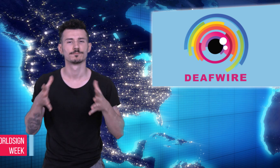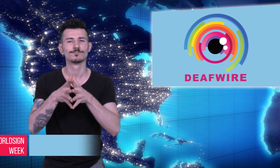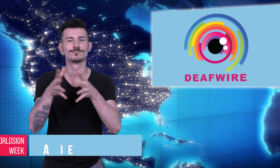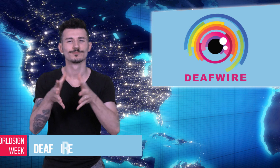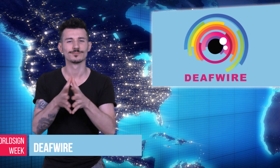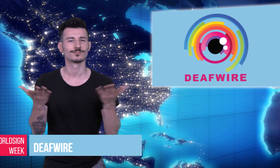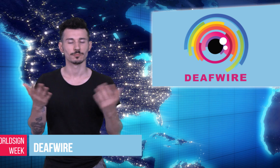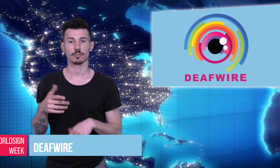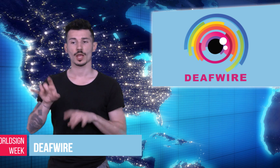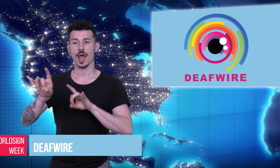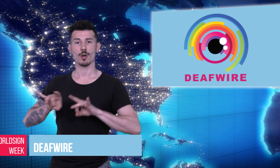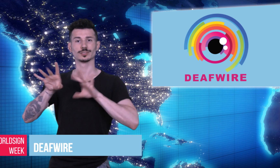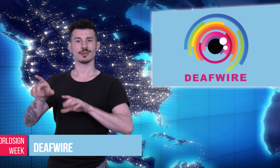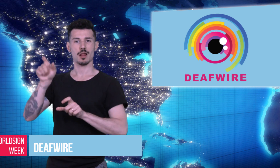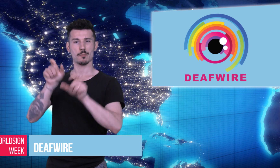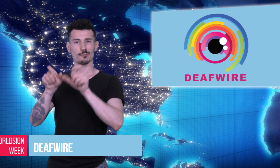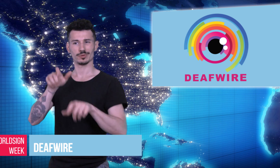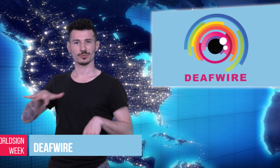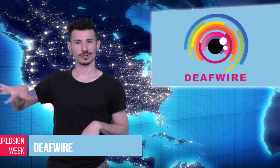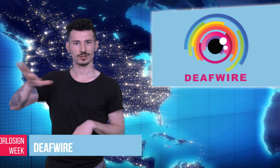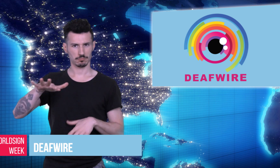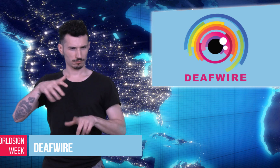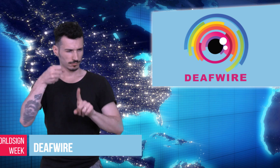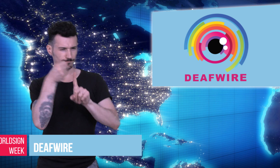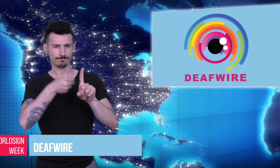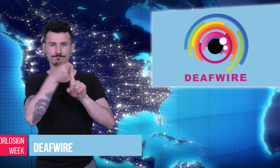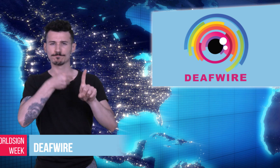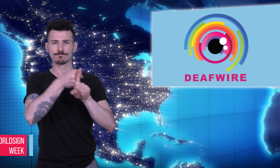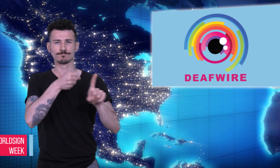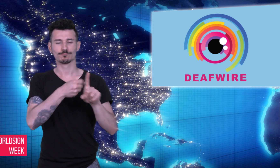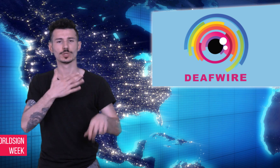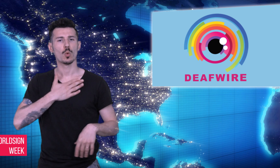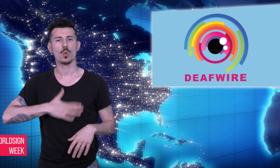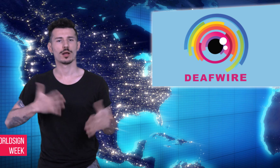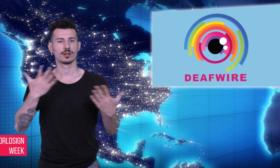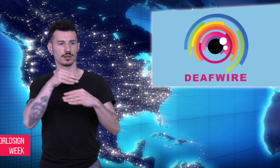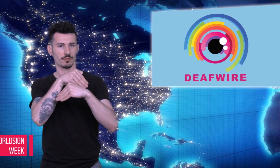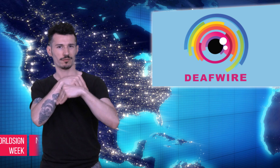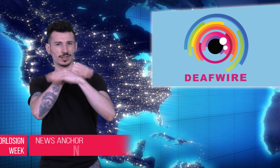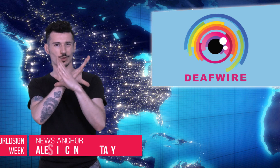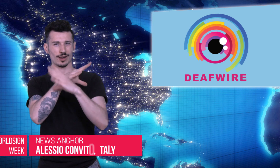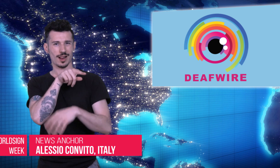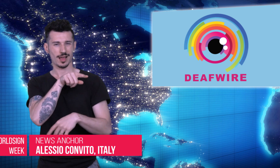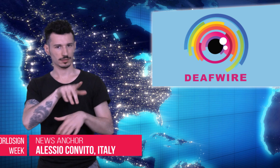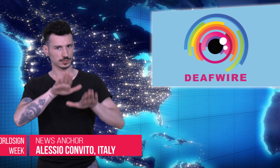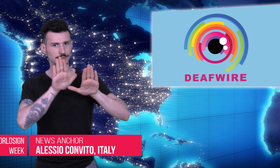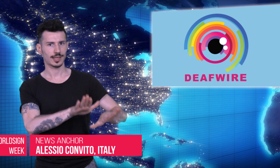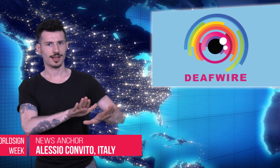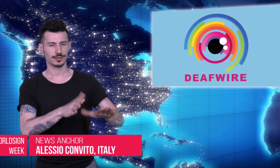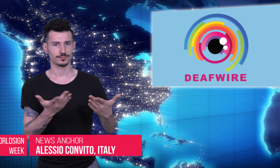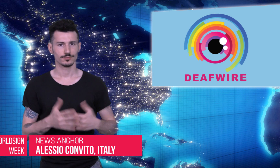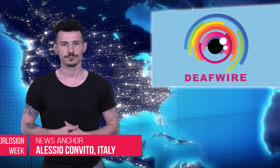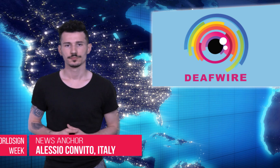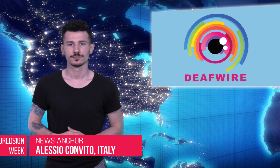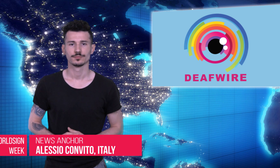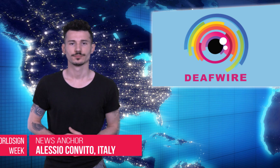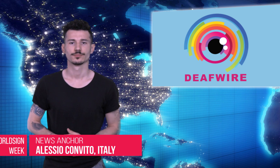Alessio: Australians Fight To Keep Video Relay Service